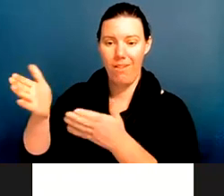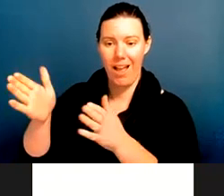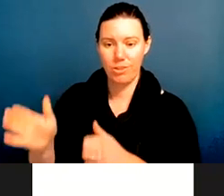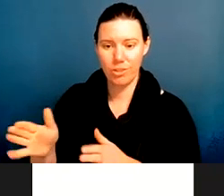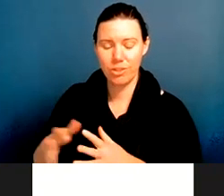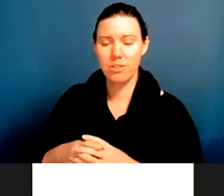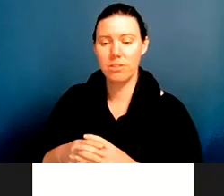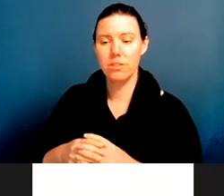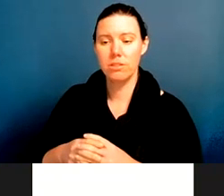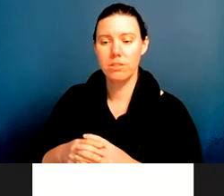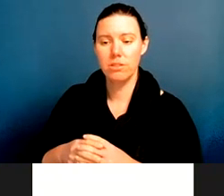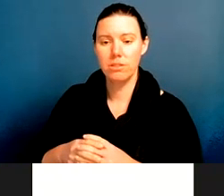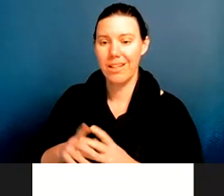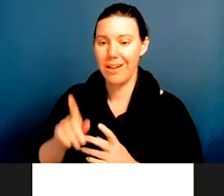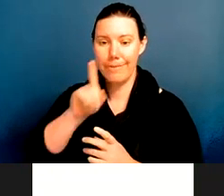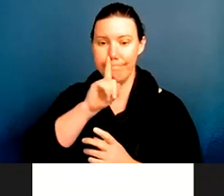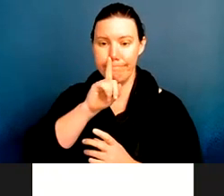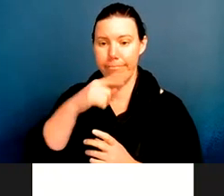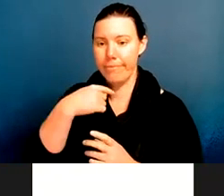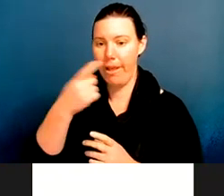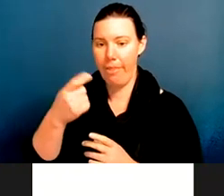and I don't even tell them that I have autism.